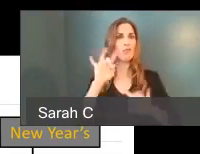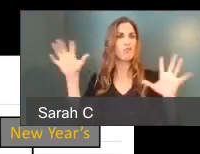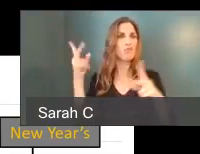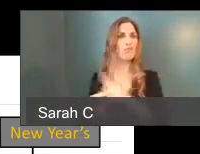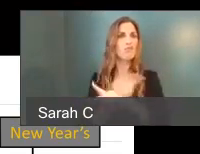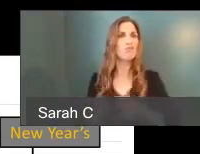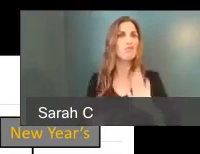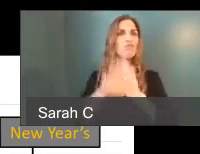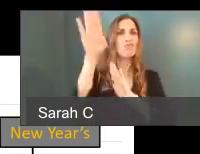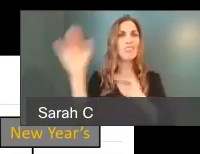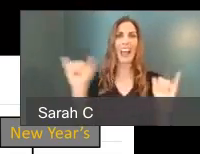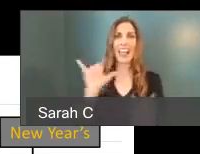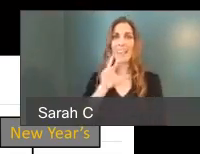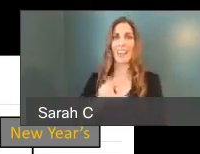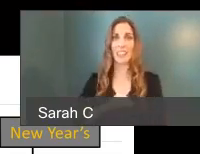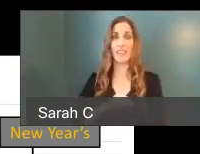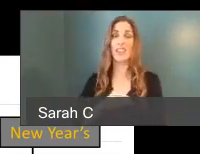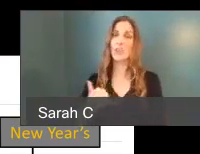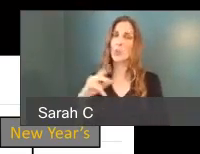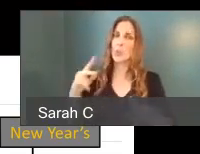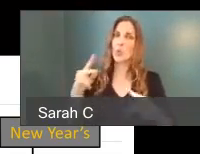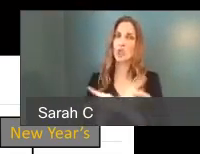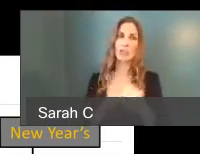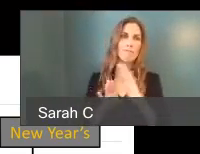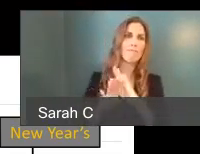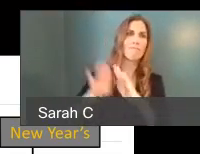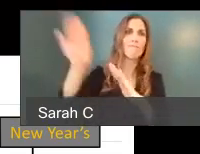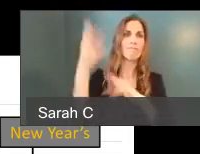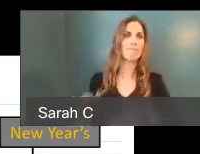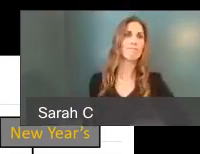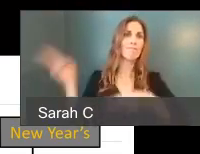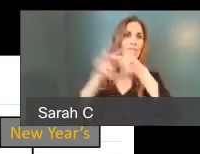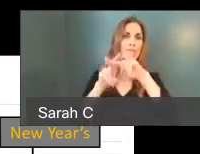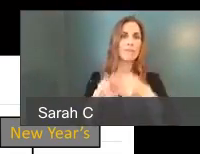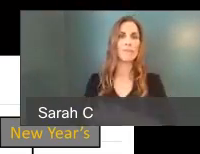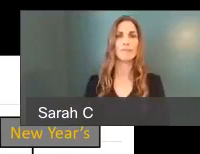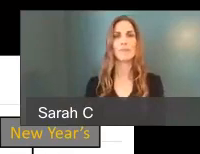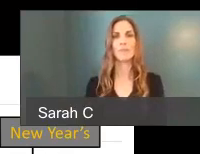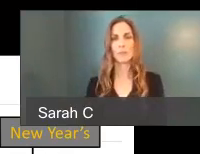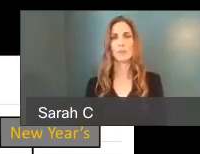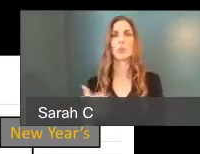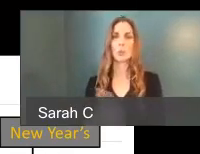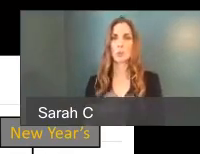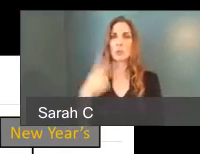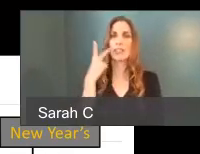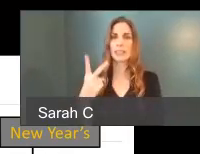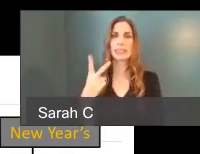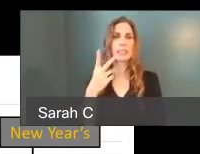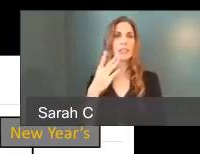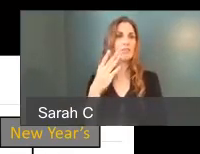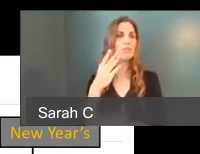which was an extremely dramatic increase in cases. So we are seeing an increase and hopefully